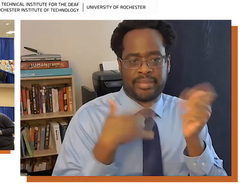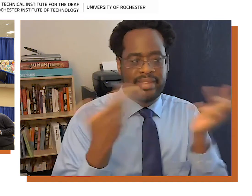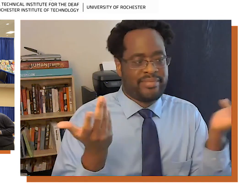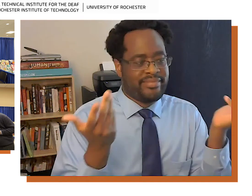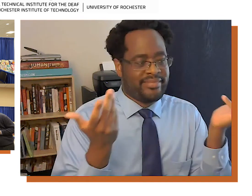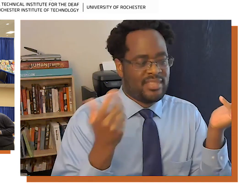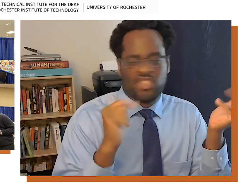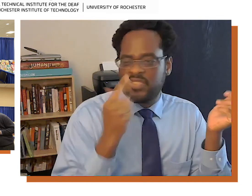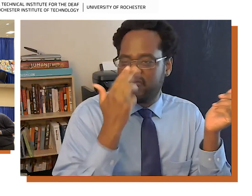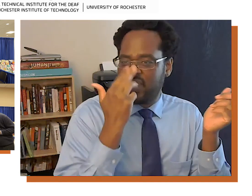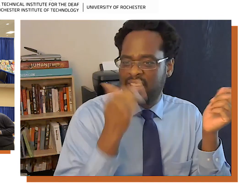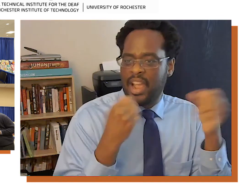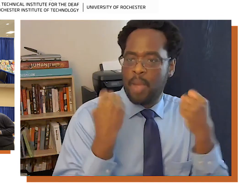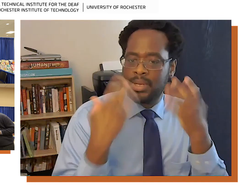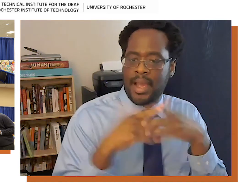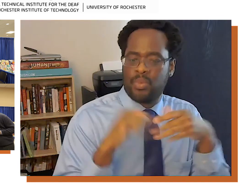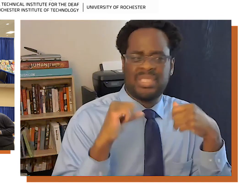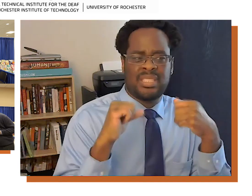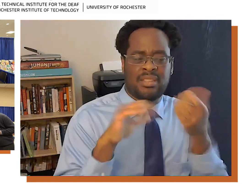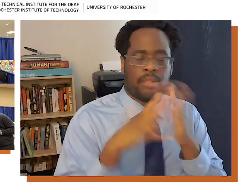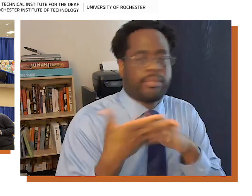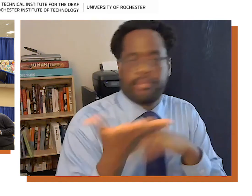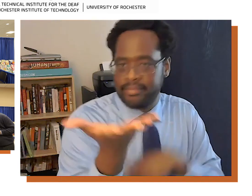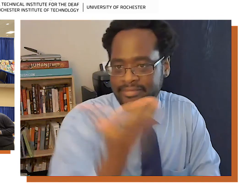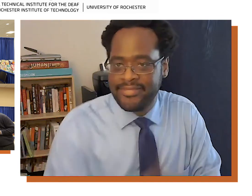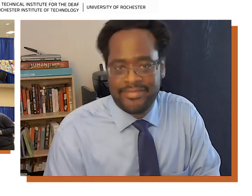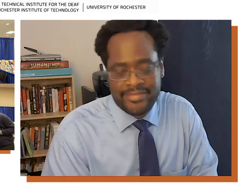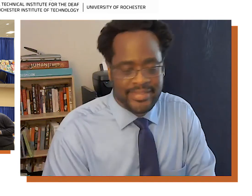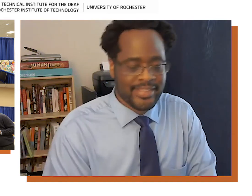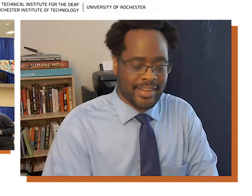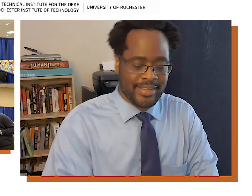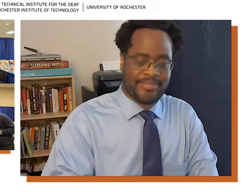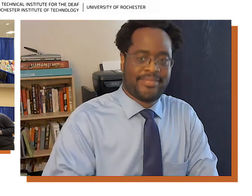with a variety of famous, well-known researchers, also,